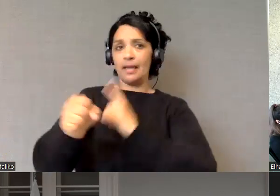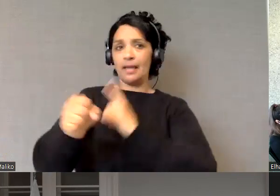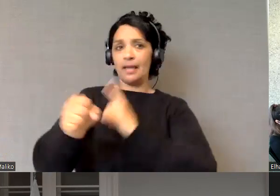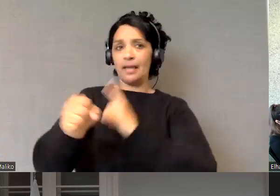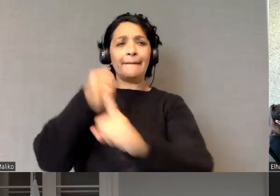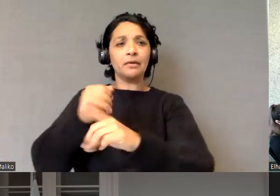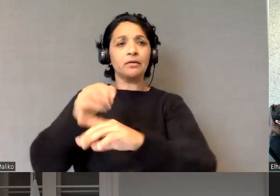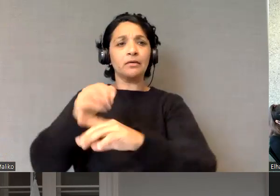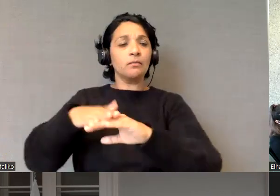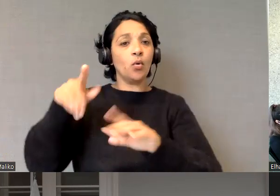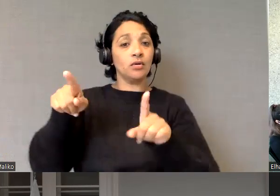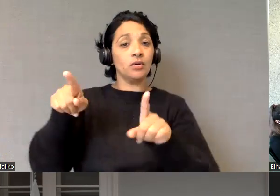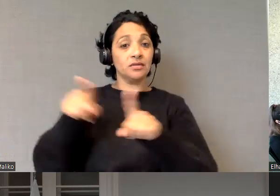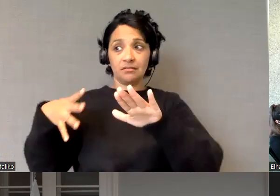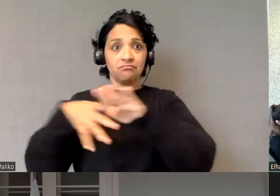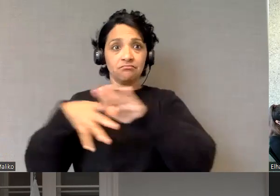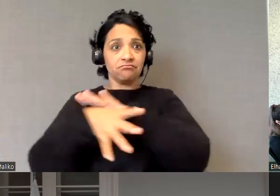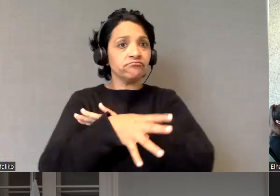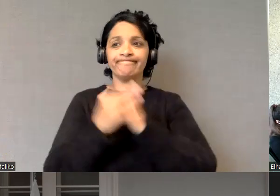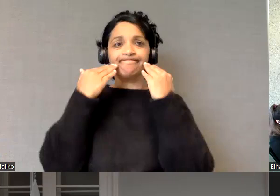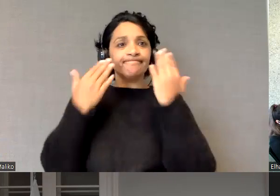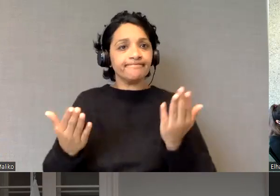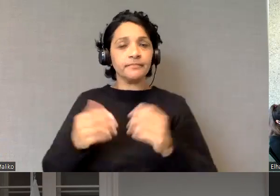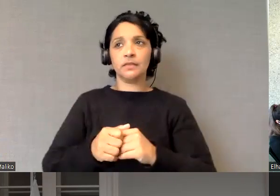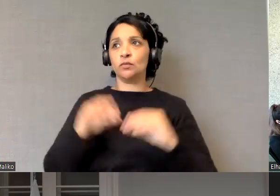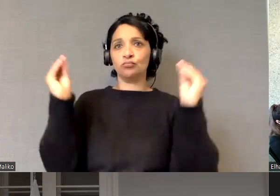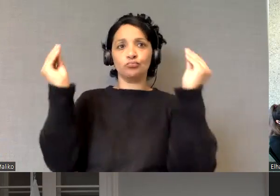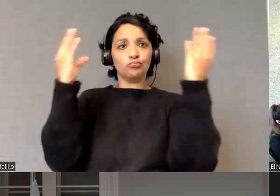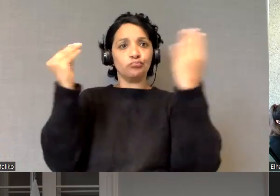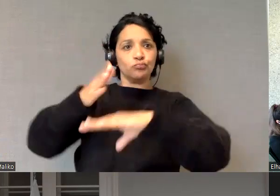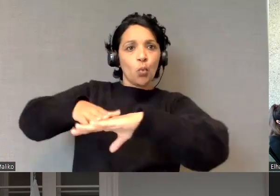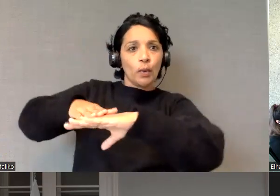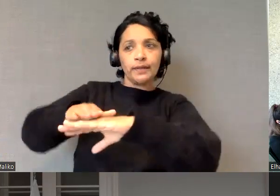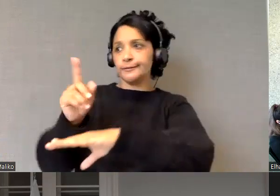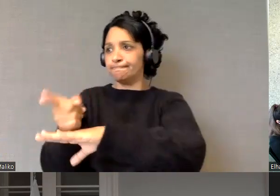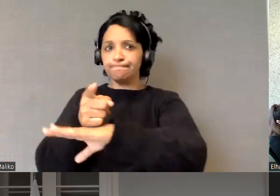or escape or understand the warnings that the militaries may have provided.